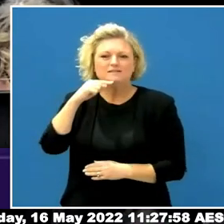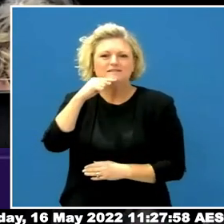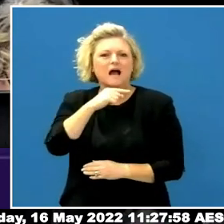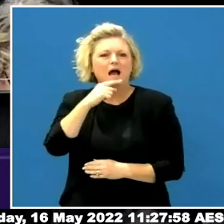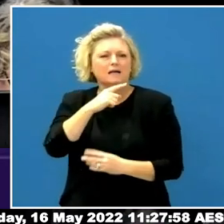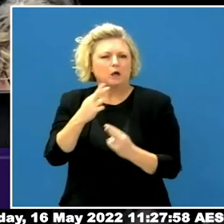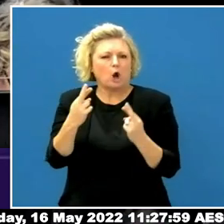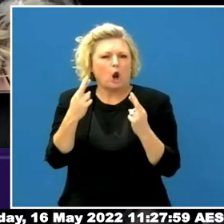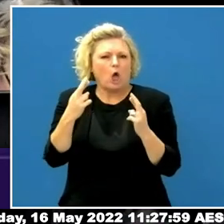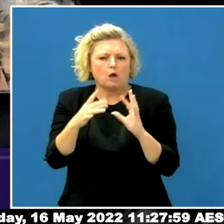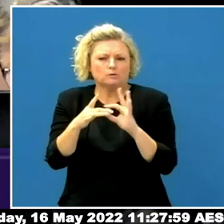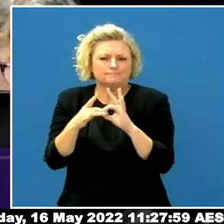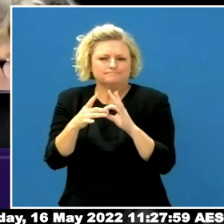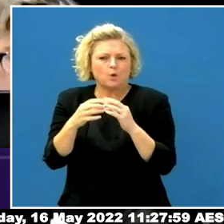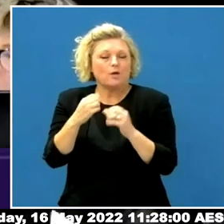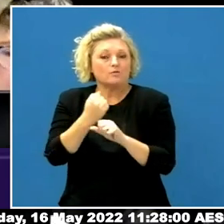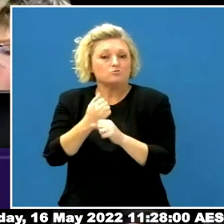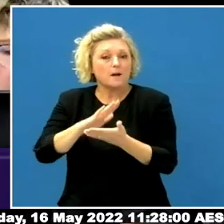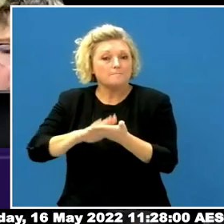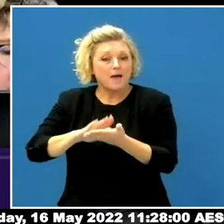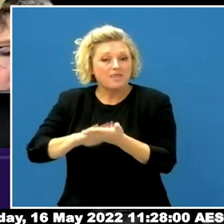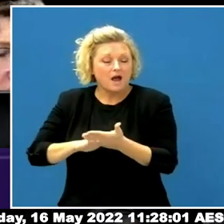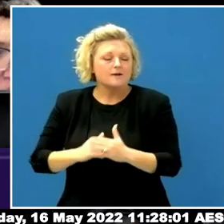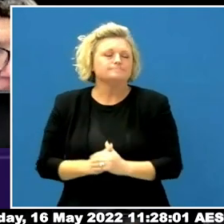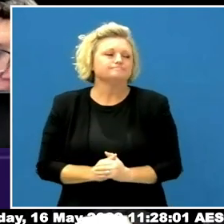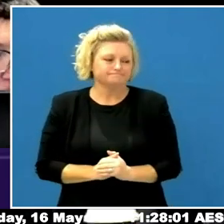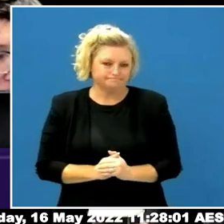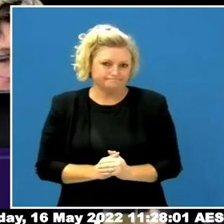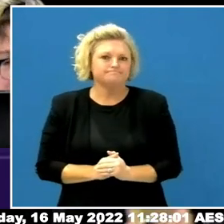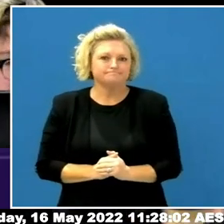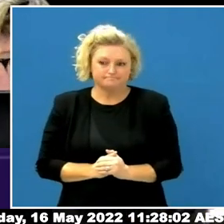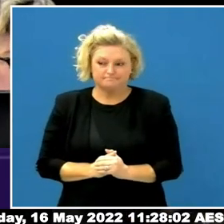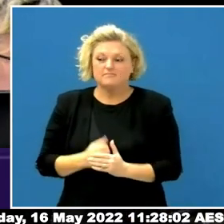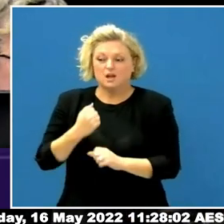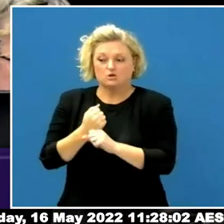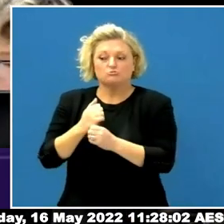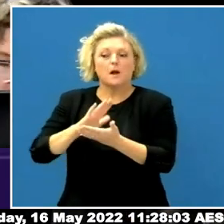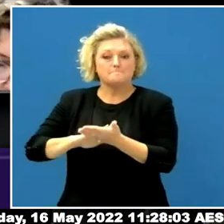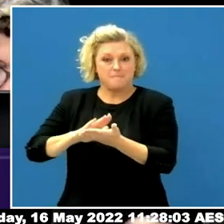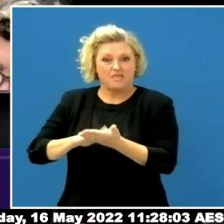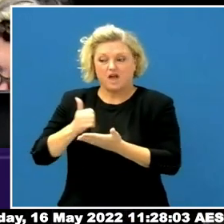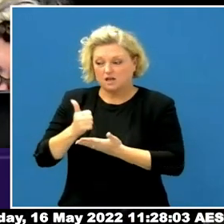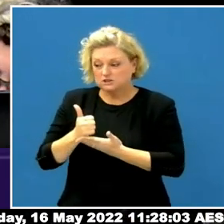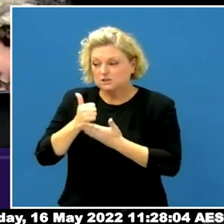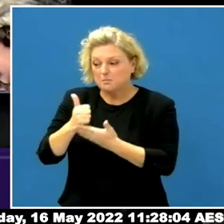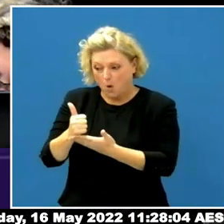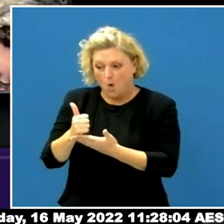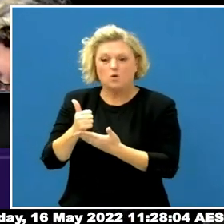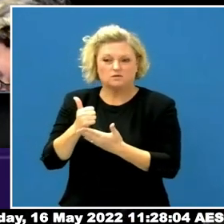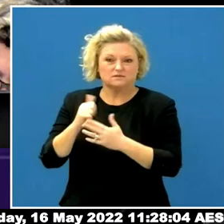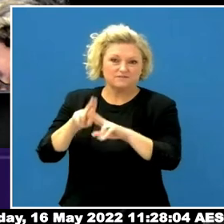He was. MR FOGARTY: She provided a lot of support for both him and yourself and the family? SALLY: Yes.